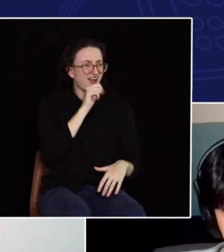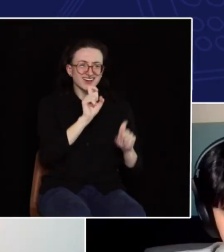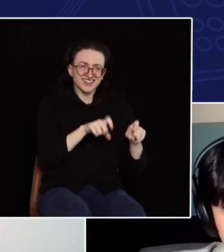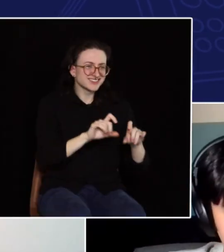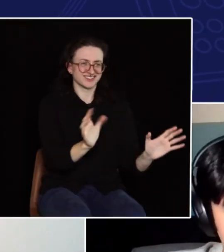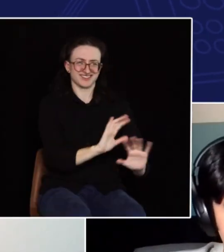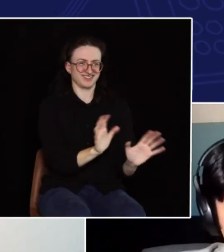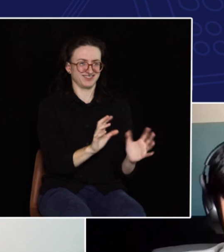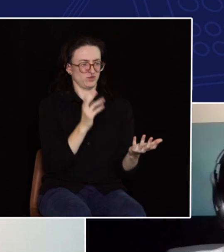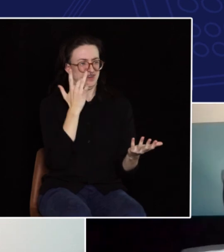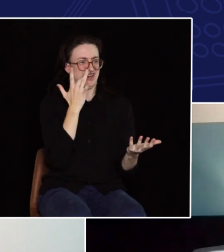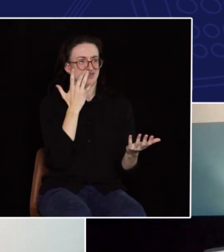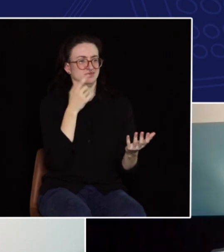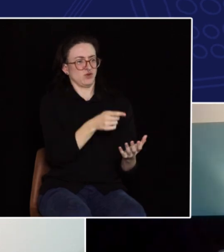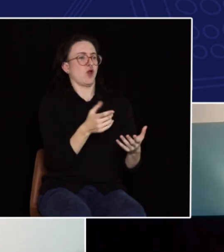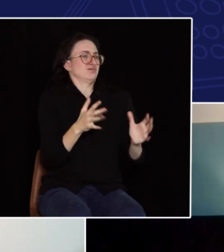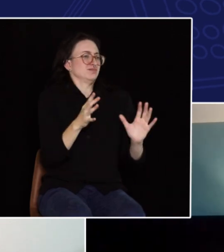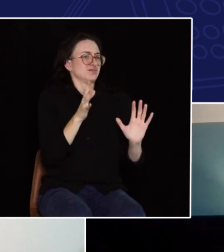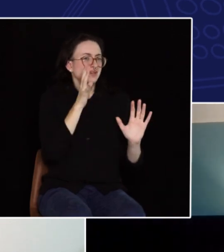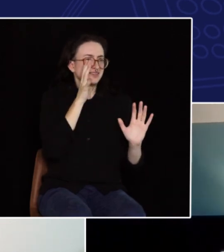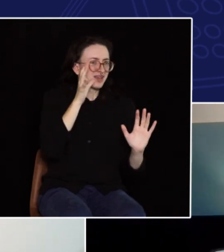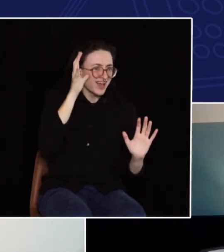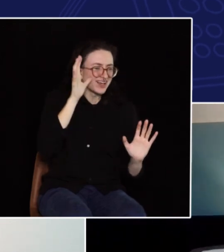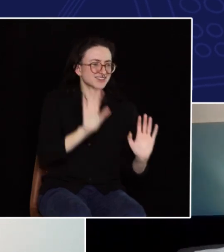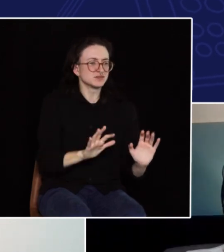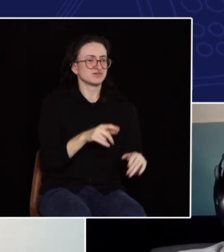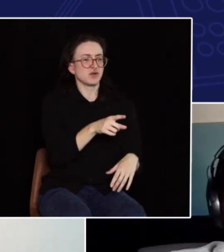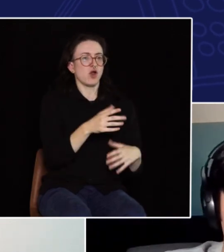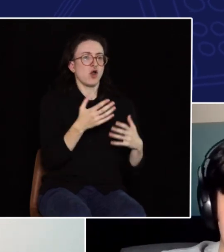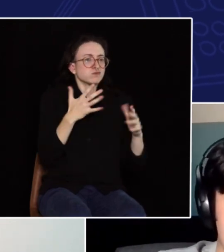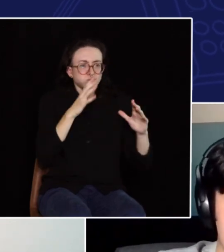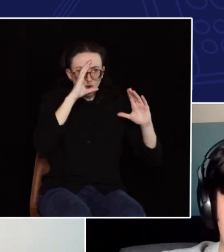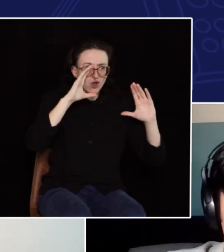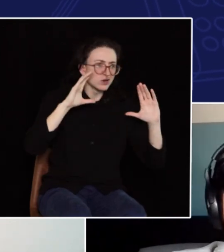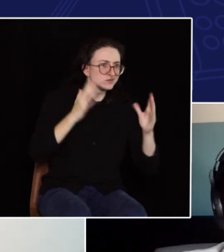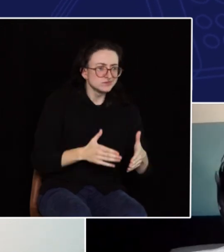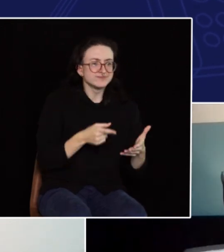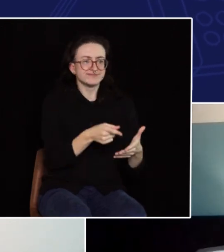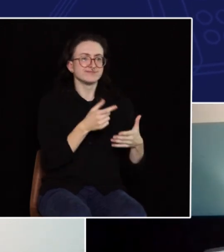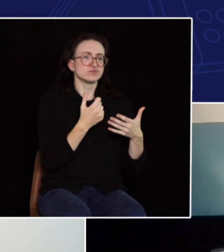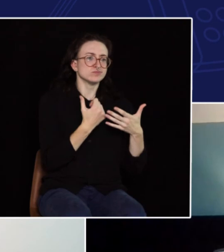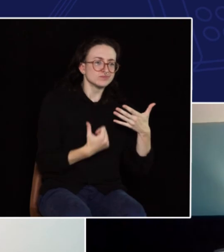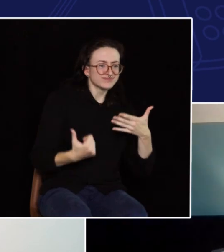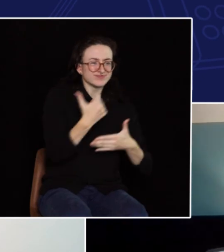It's not necessary to feel bad because, as a parent